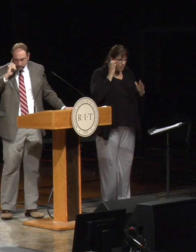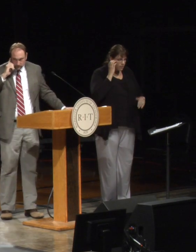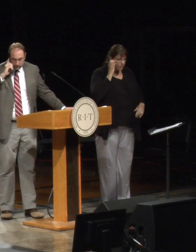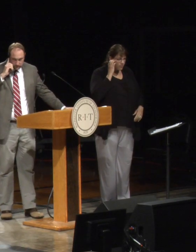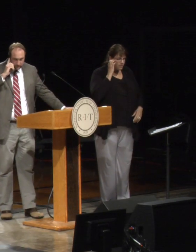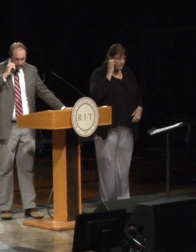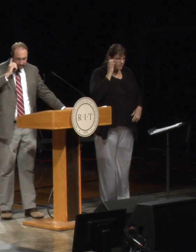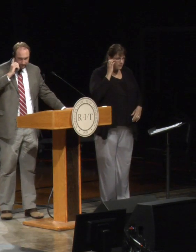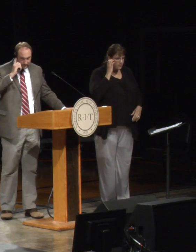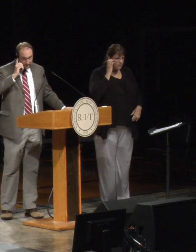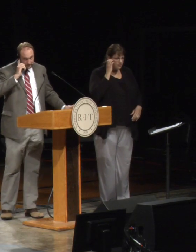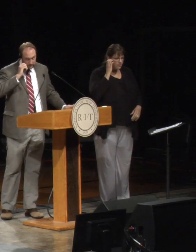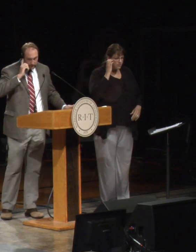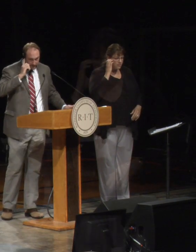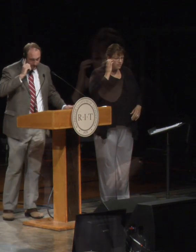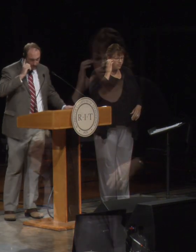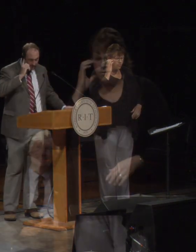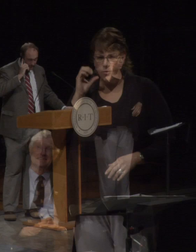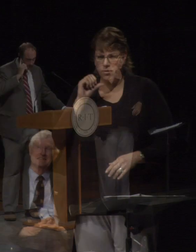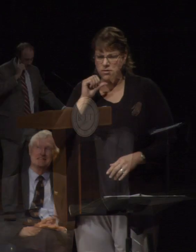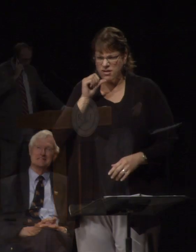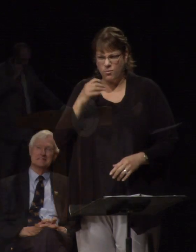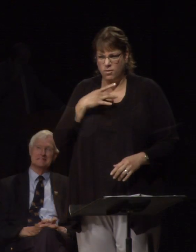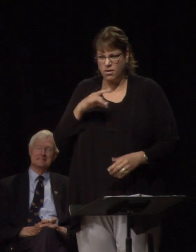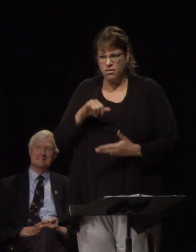HELLO? THEY'RE NOT GOING TO LIKE THAT